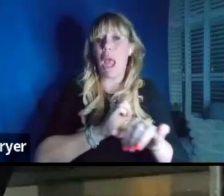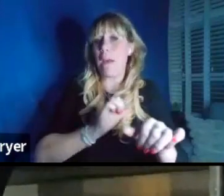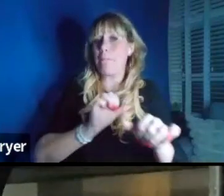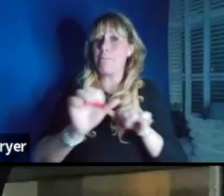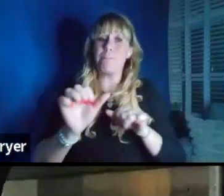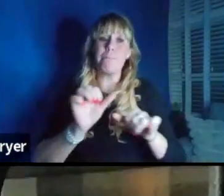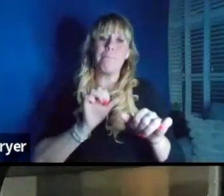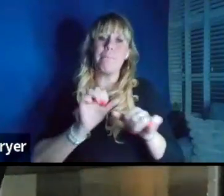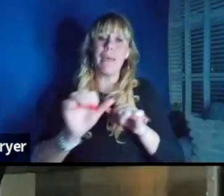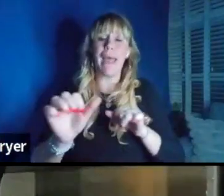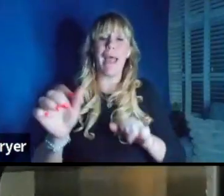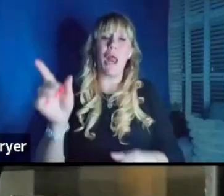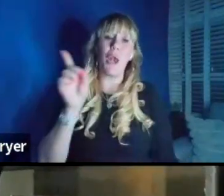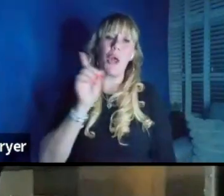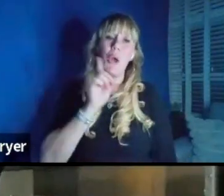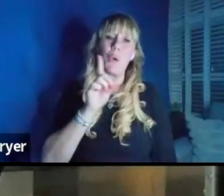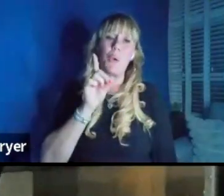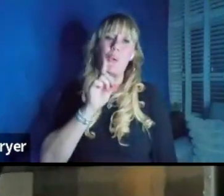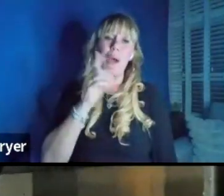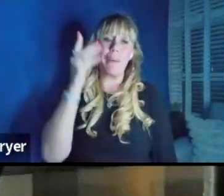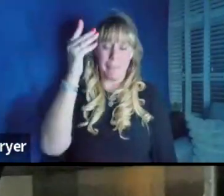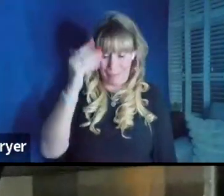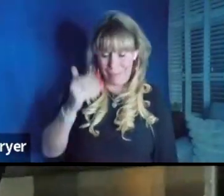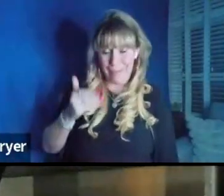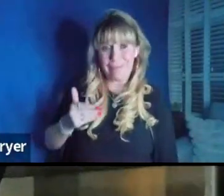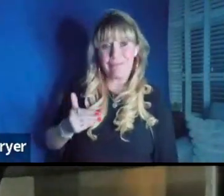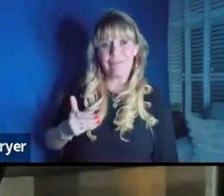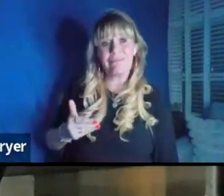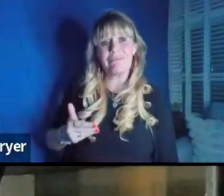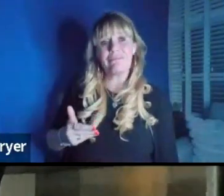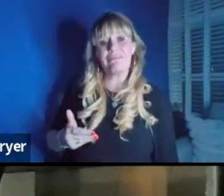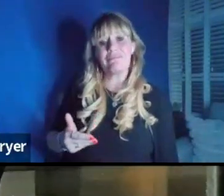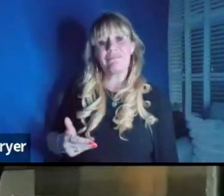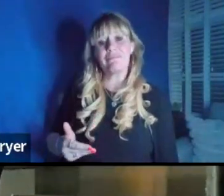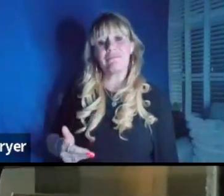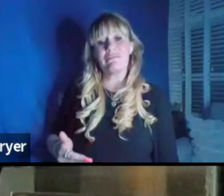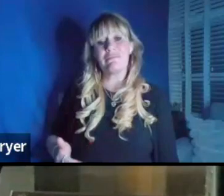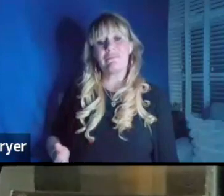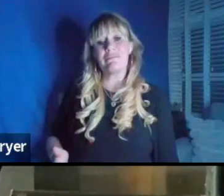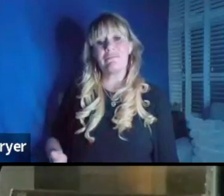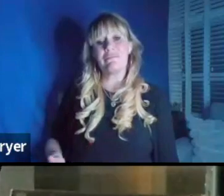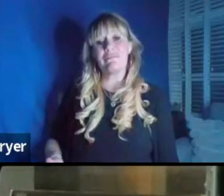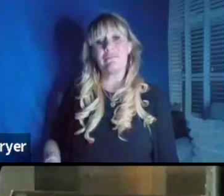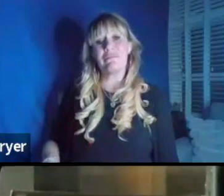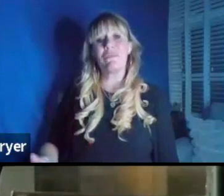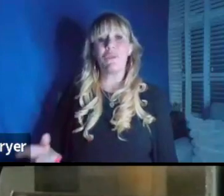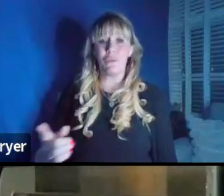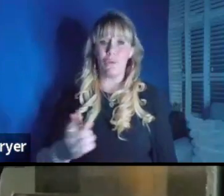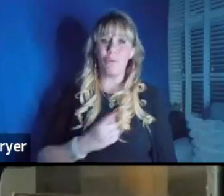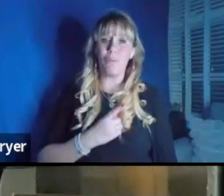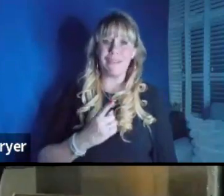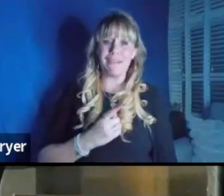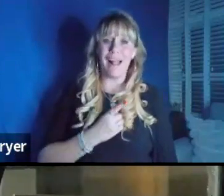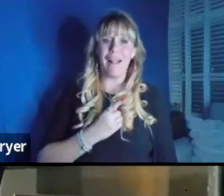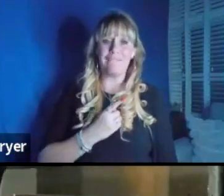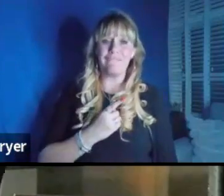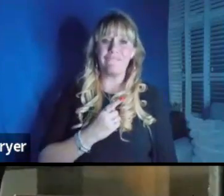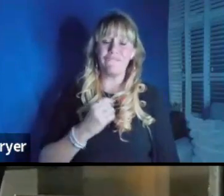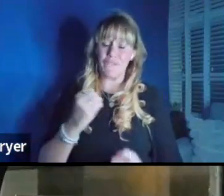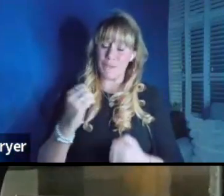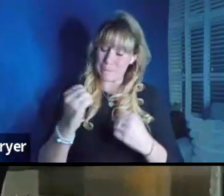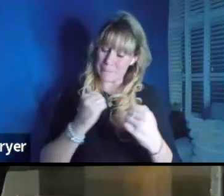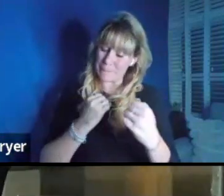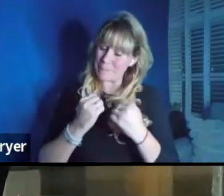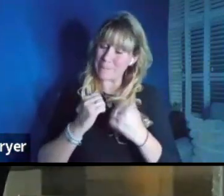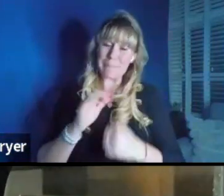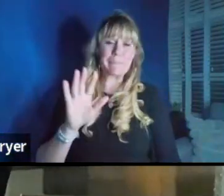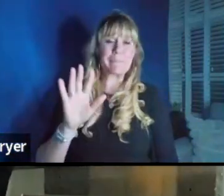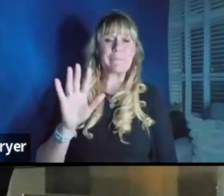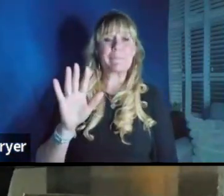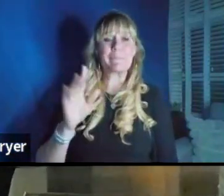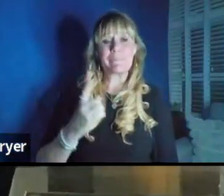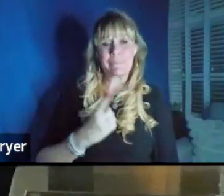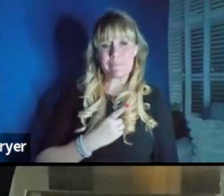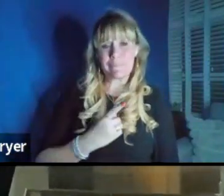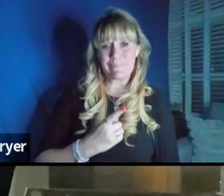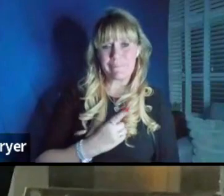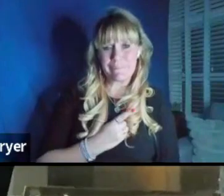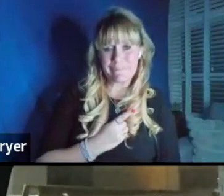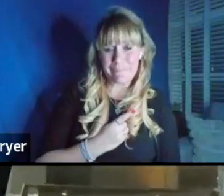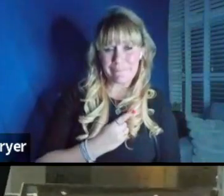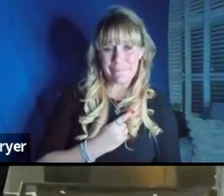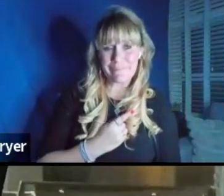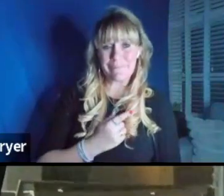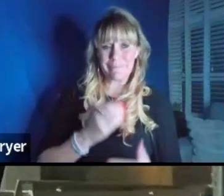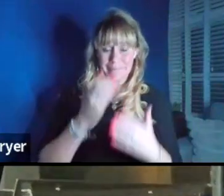You're gonna save me from my,